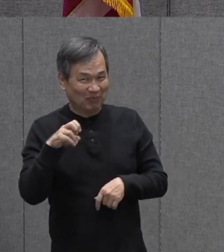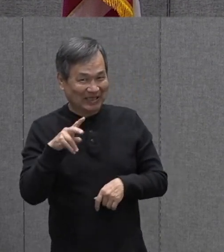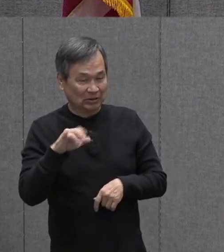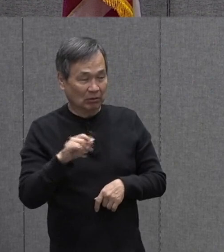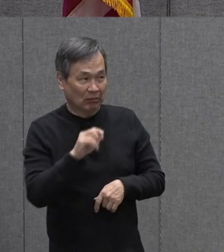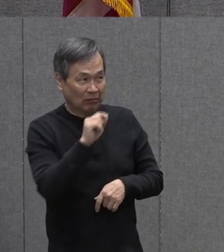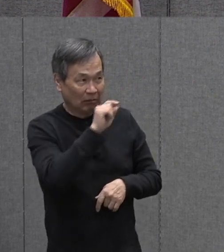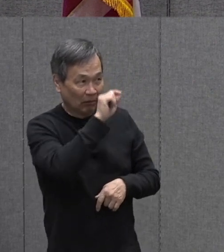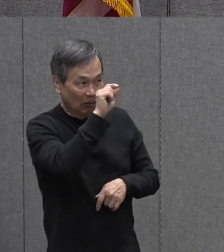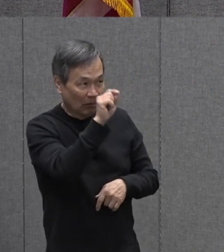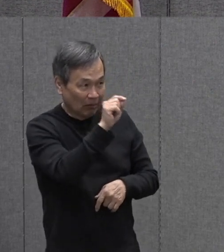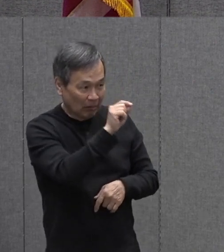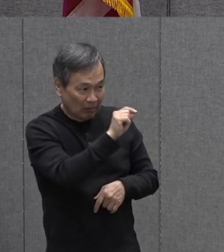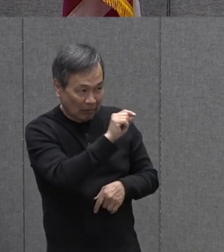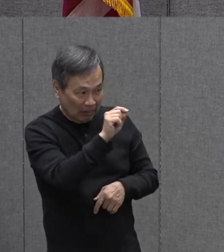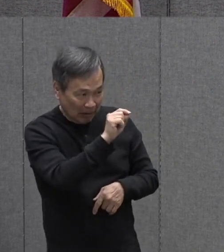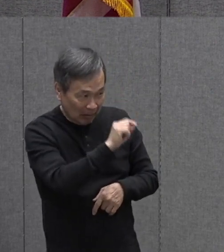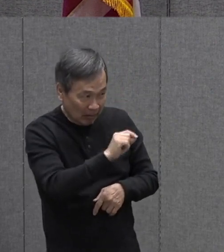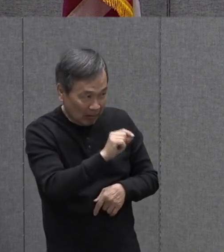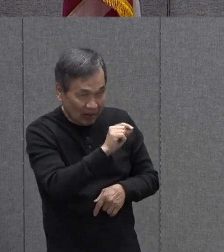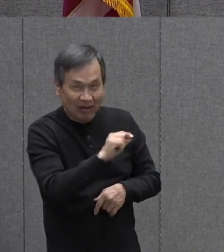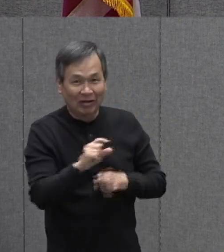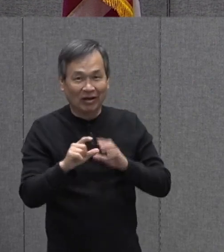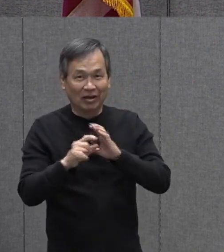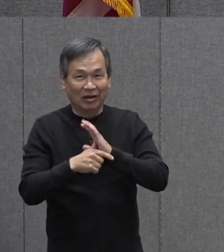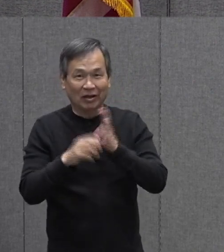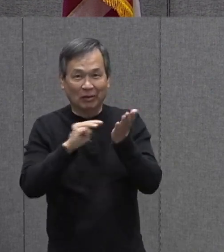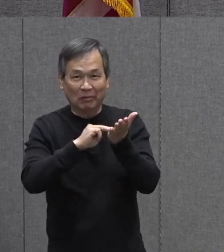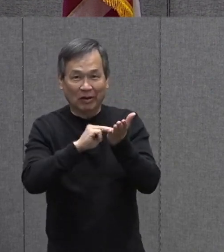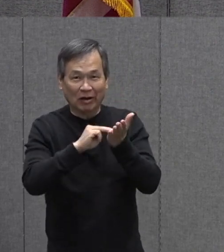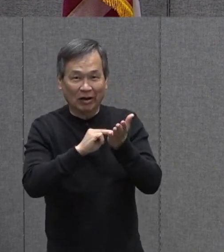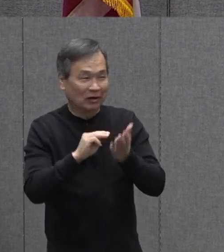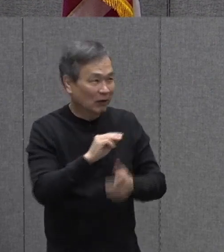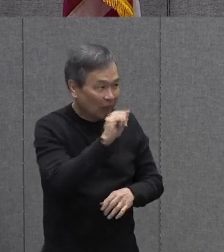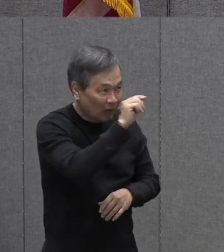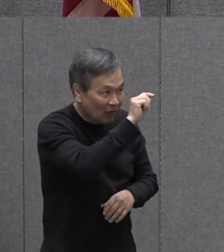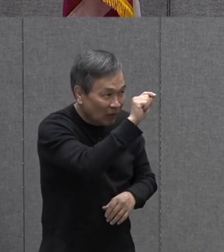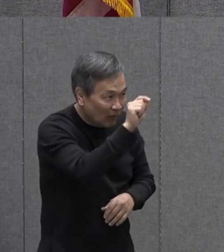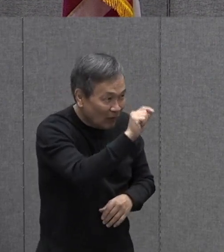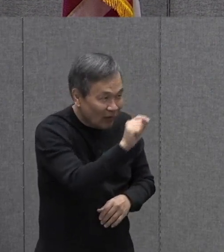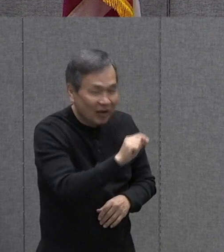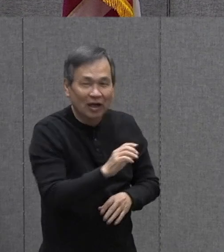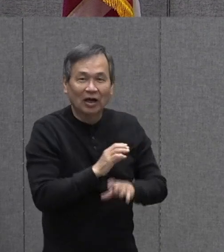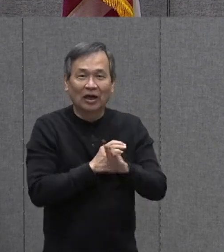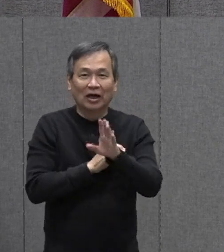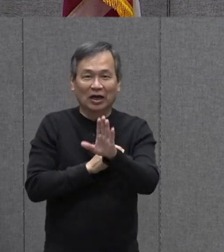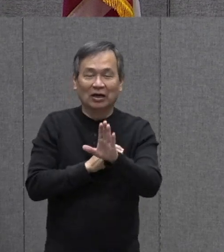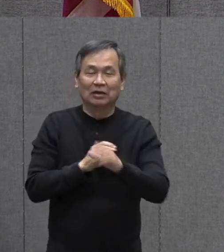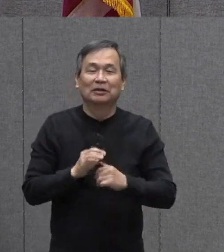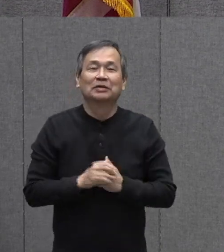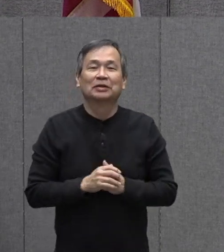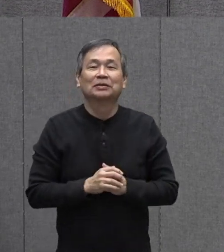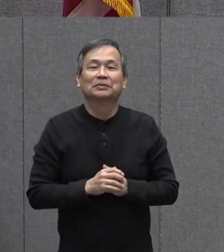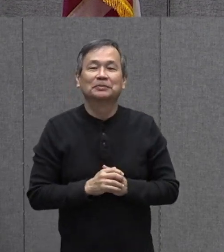and I trace over very carefully, but we're not aiming for perfection right now, but if I were doing this another day, I probably would.